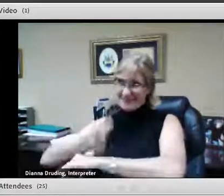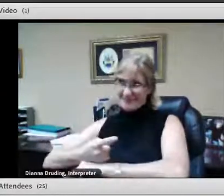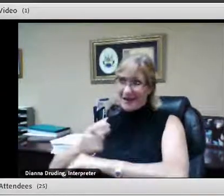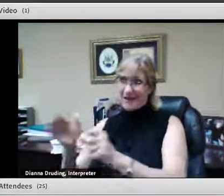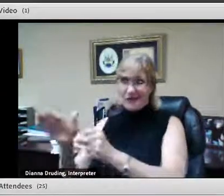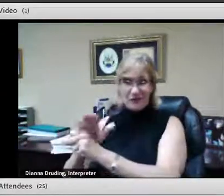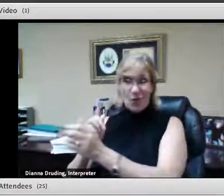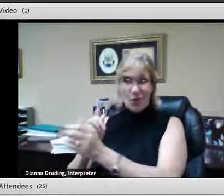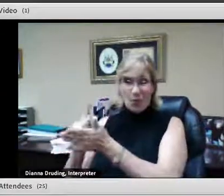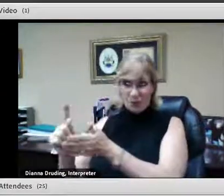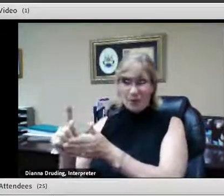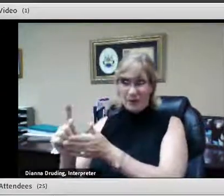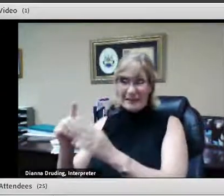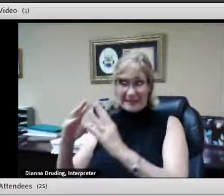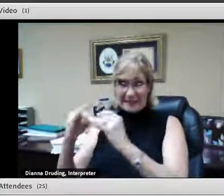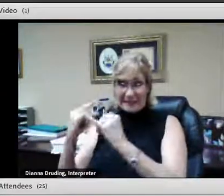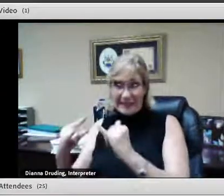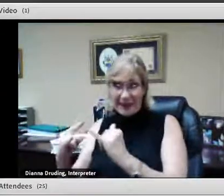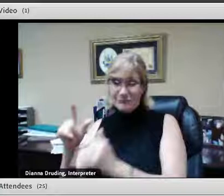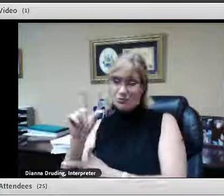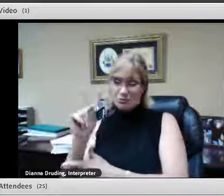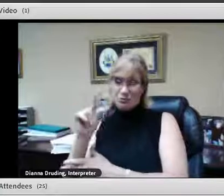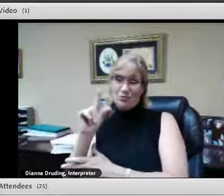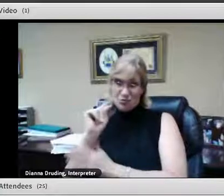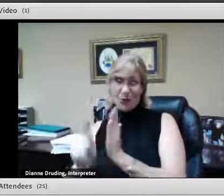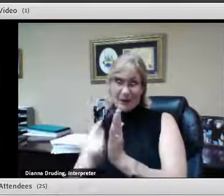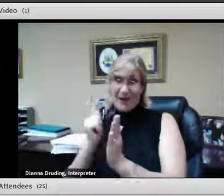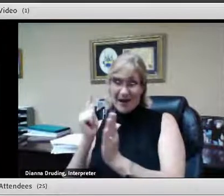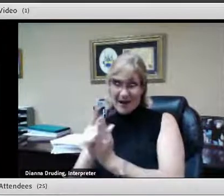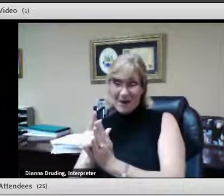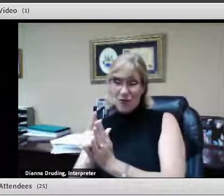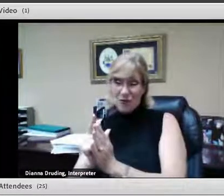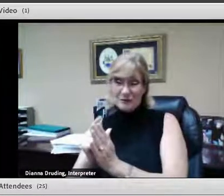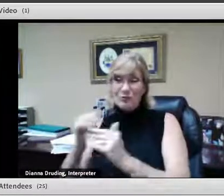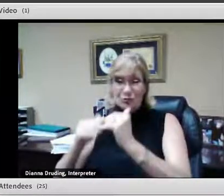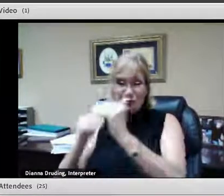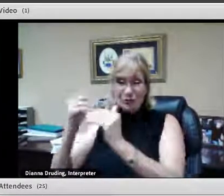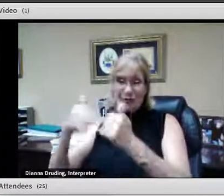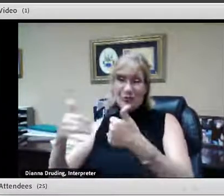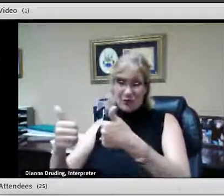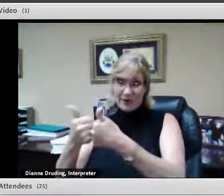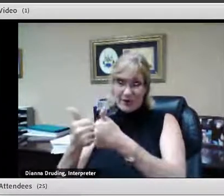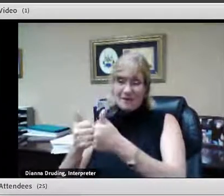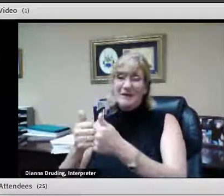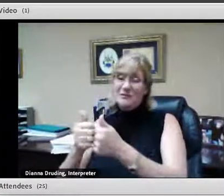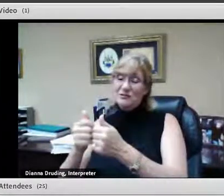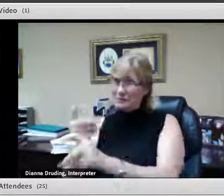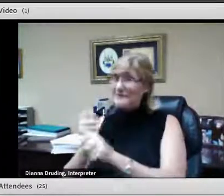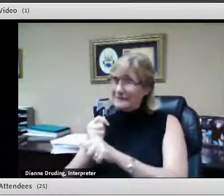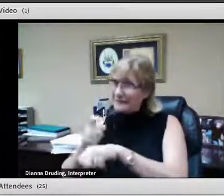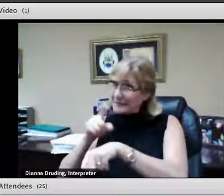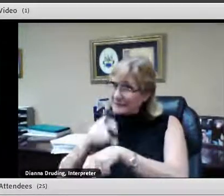So, she was 20 hours into this game. You know, it takes time, but, you know, if we don't give the kids the opportunities,